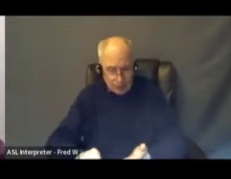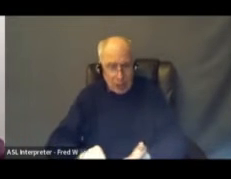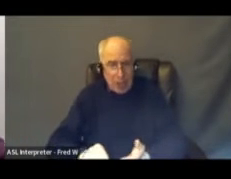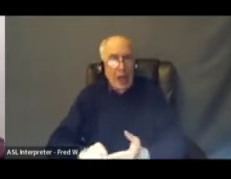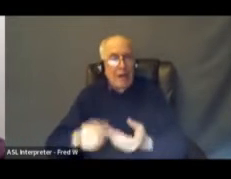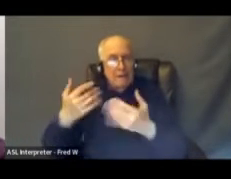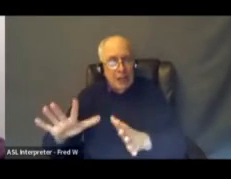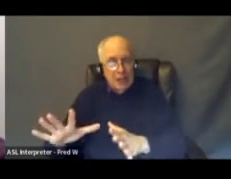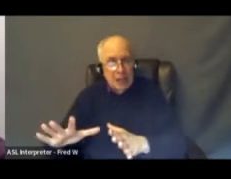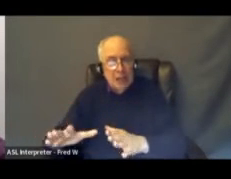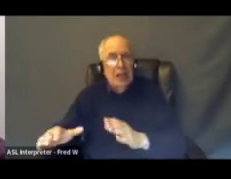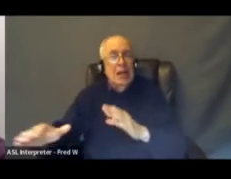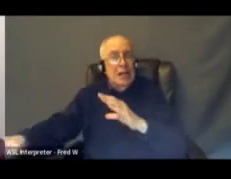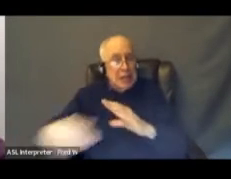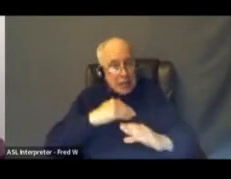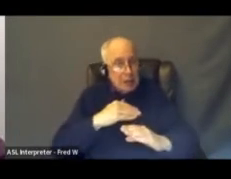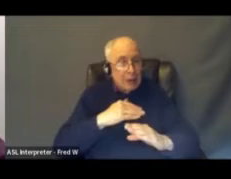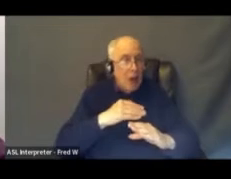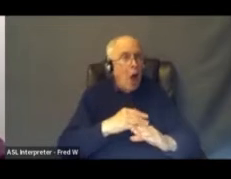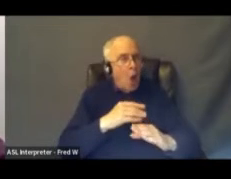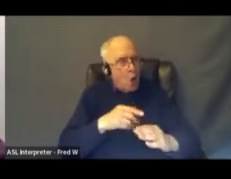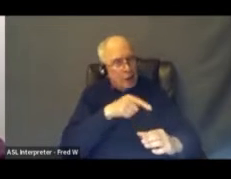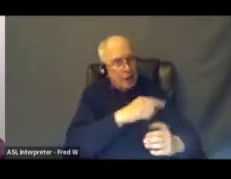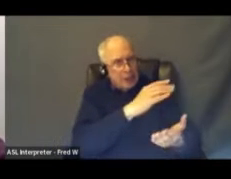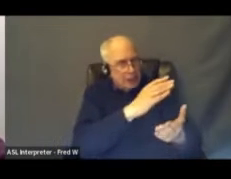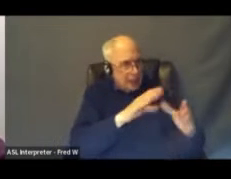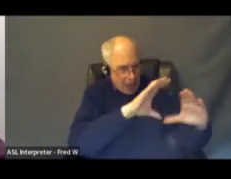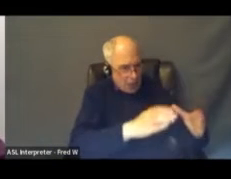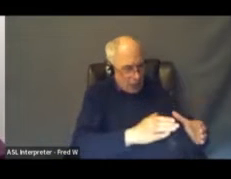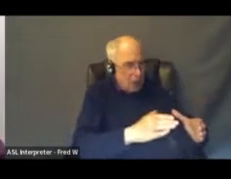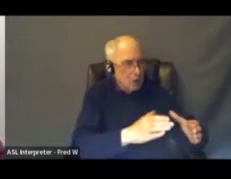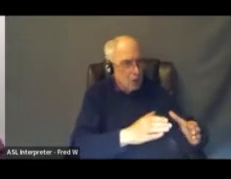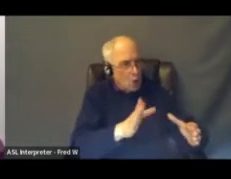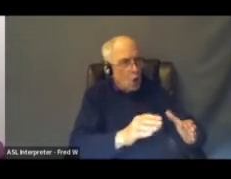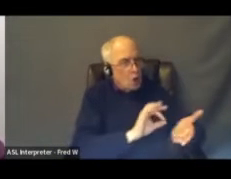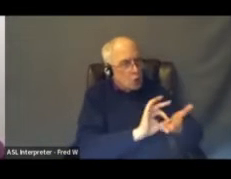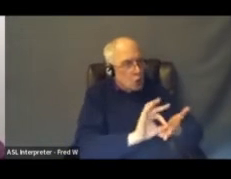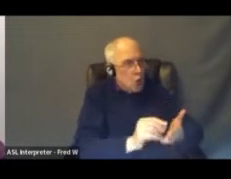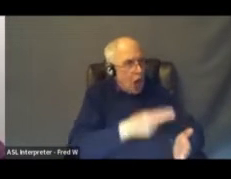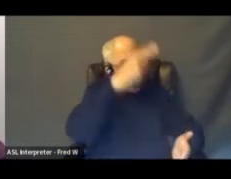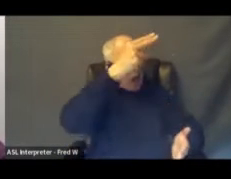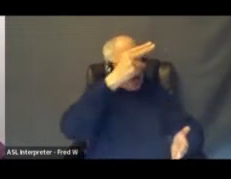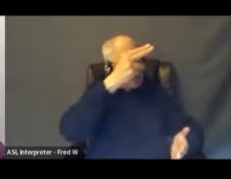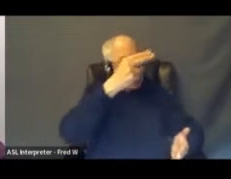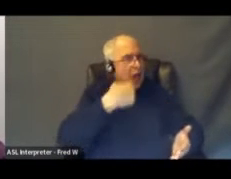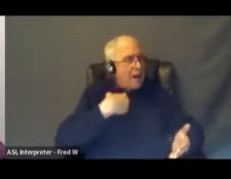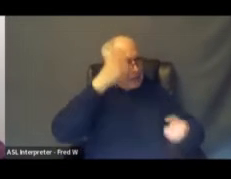really high in this area, check out this tip sheet. And it'll list five to 10 small tips,